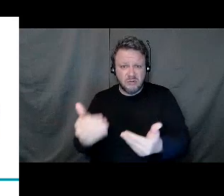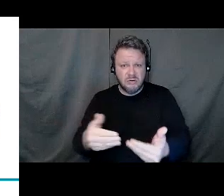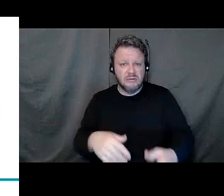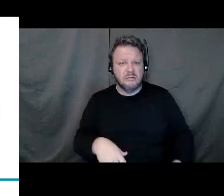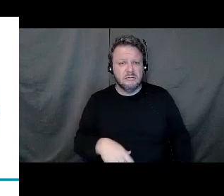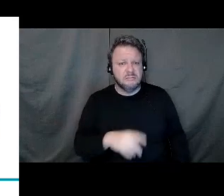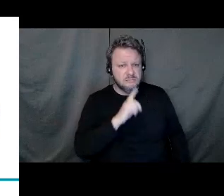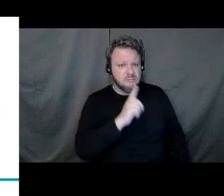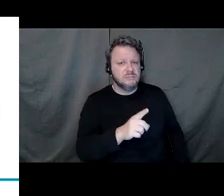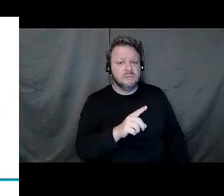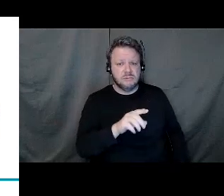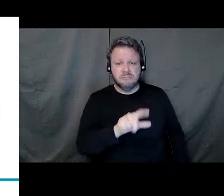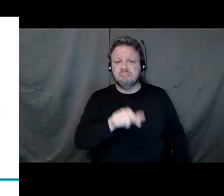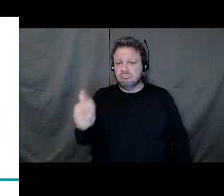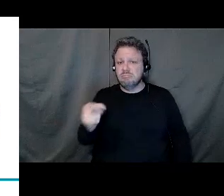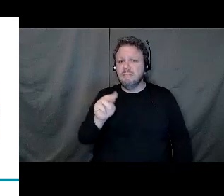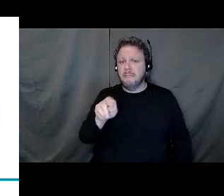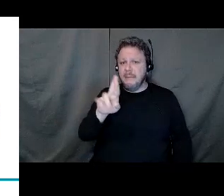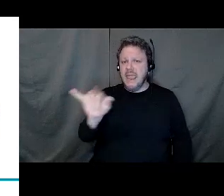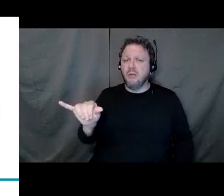Yeah, it'd be great to turn it over to Mary. Yeah.